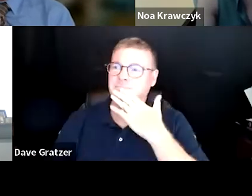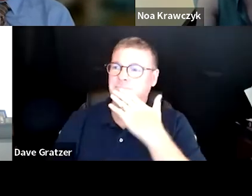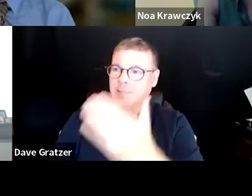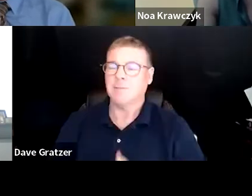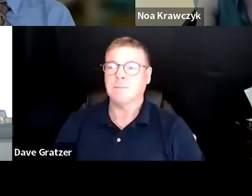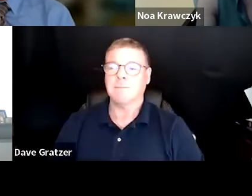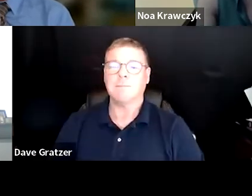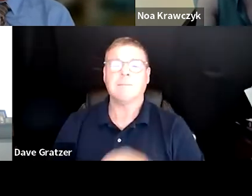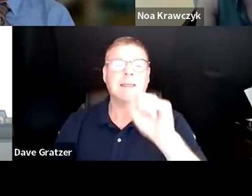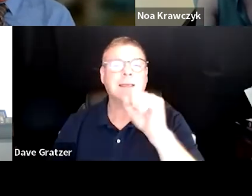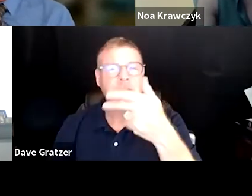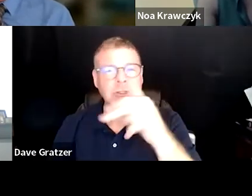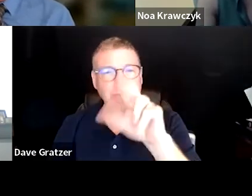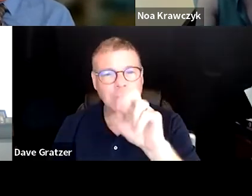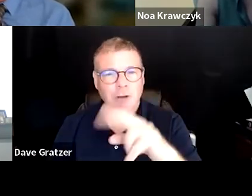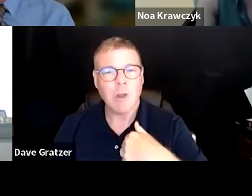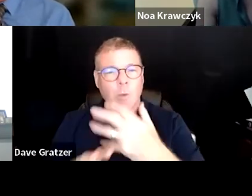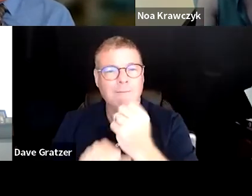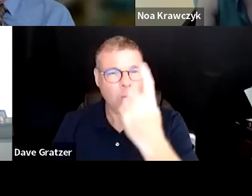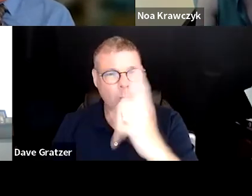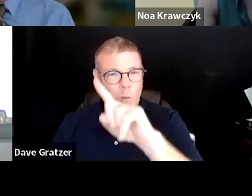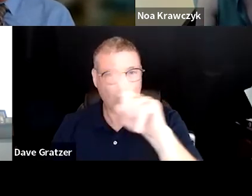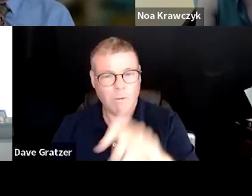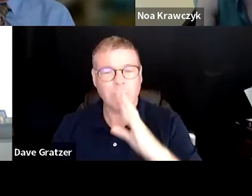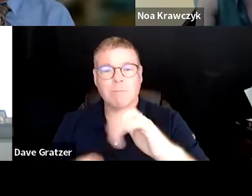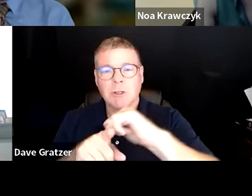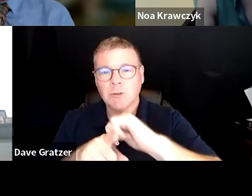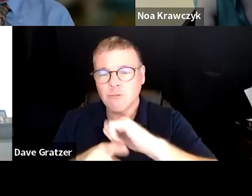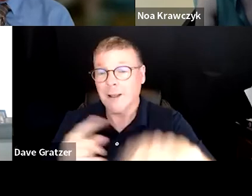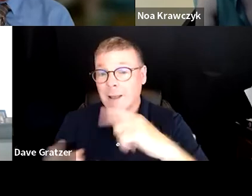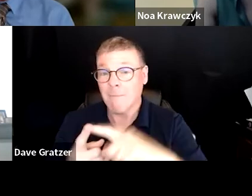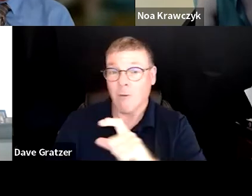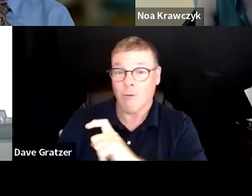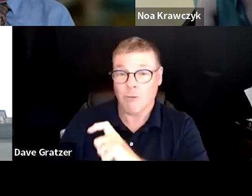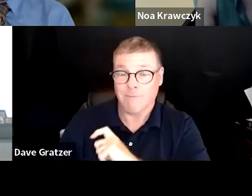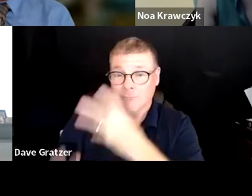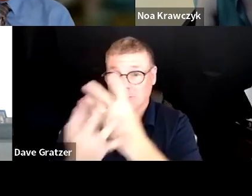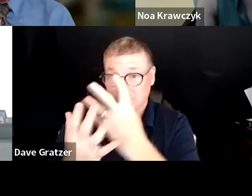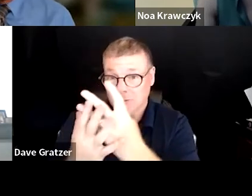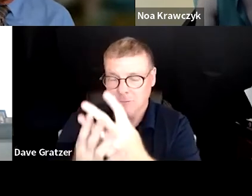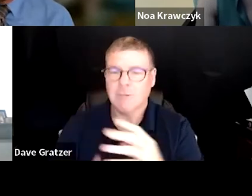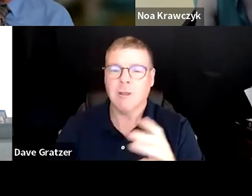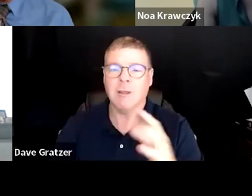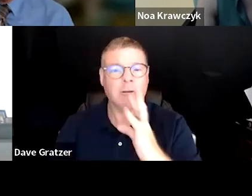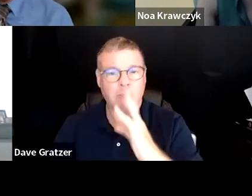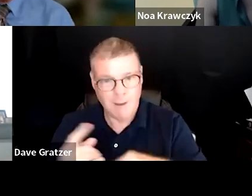And Sharon, we received a question about training of correctional officers. I know you talked a little bit about the trainings